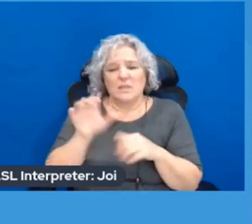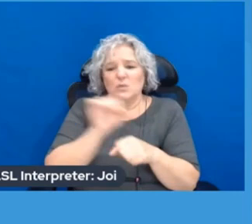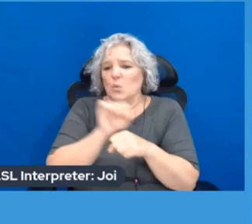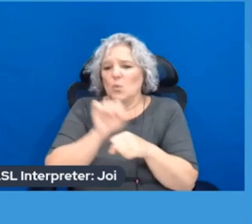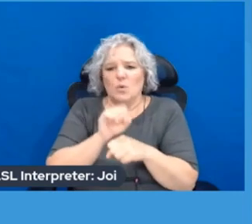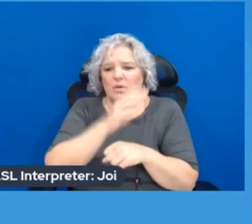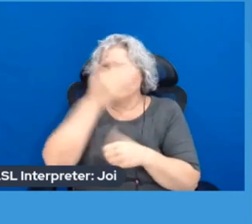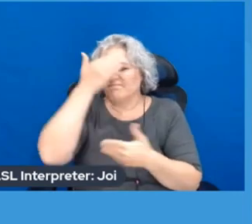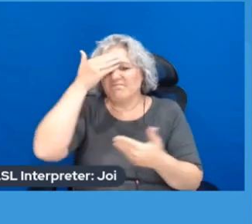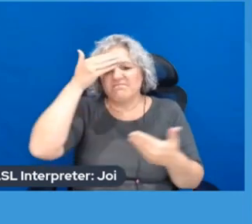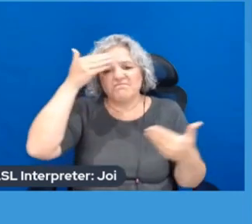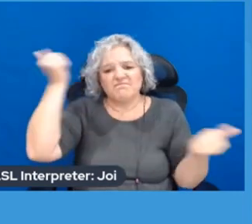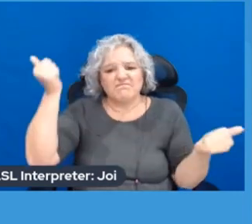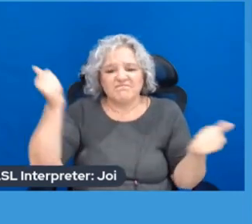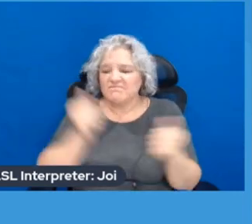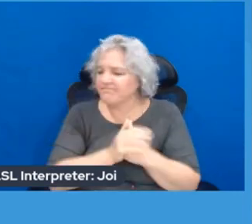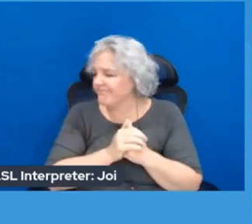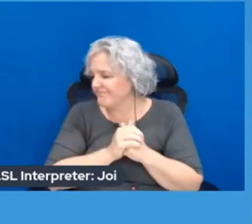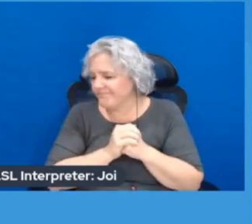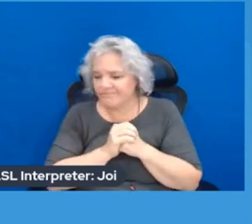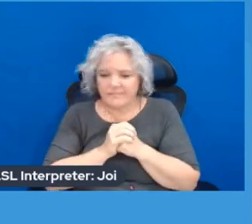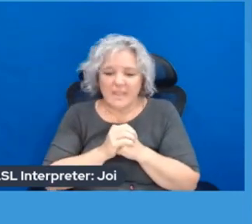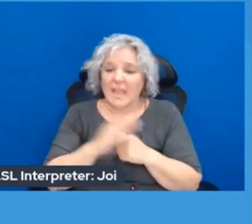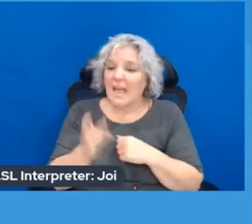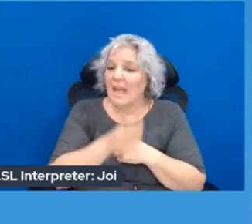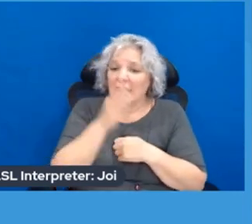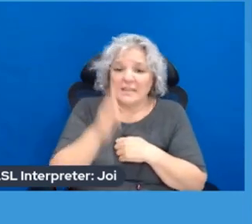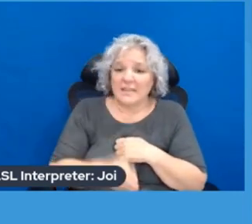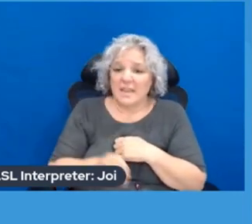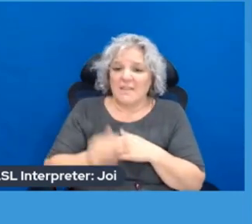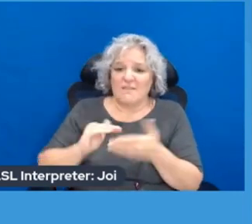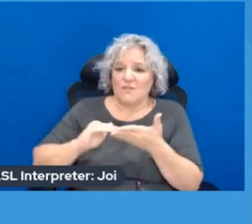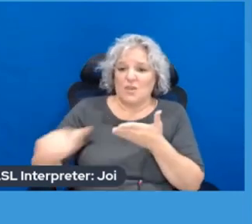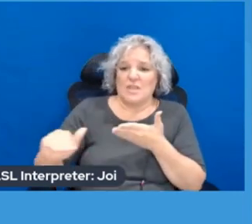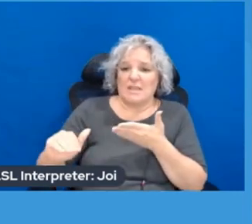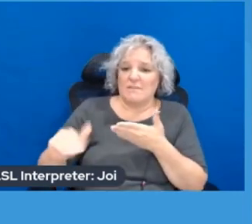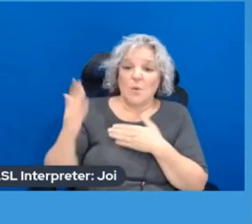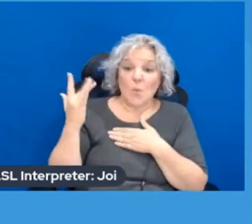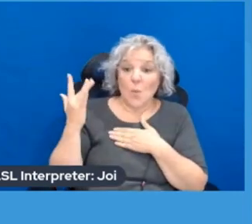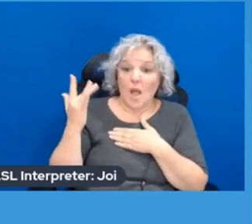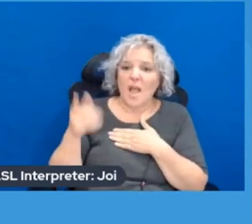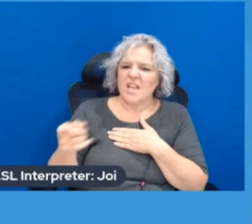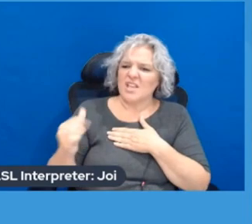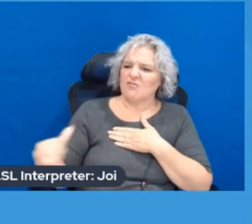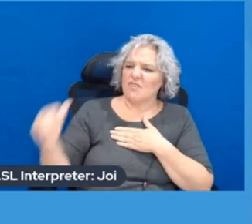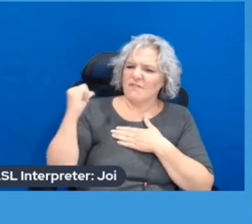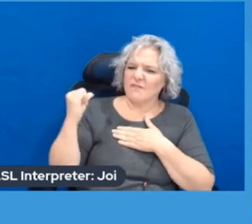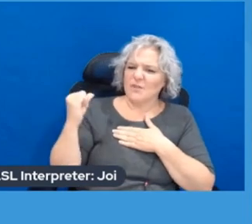Although I have never forgiven him for refusing to give me one of his iconic ties.